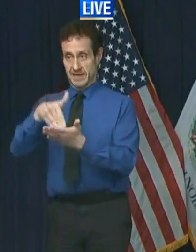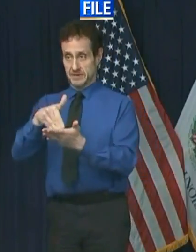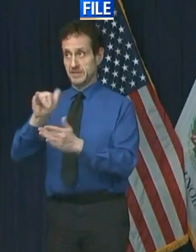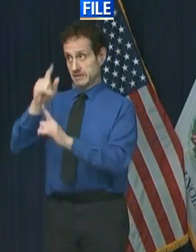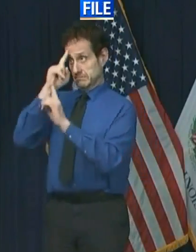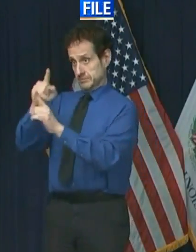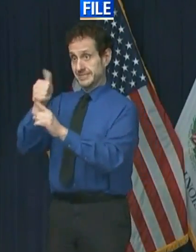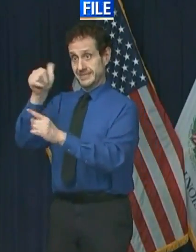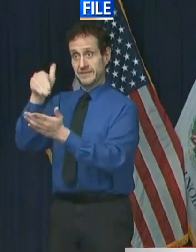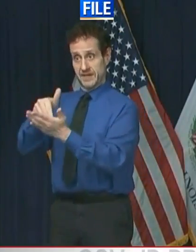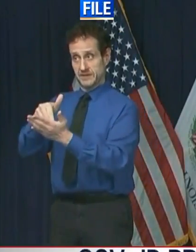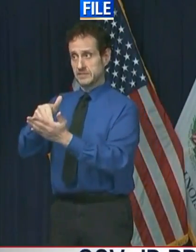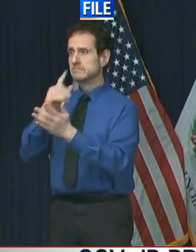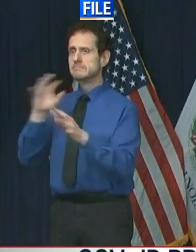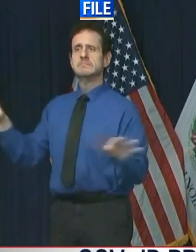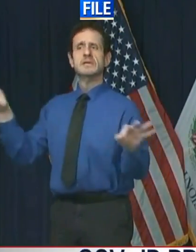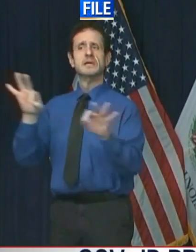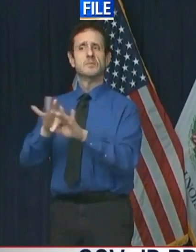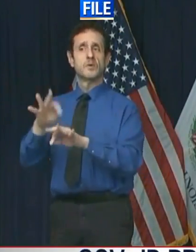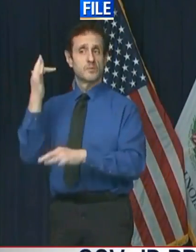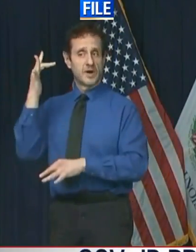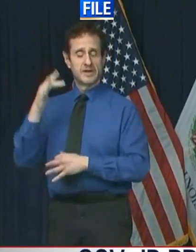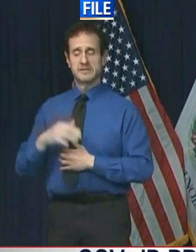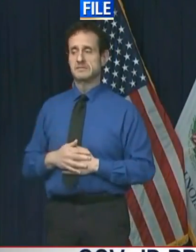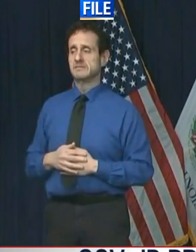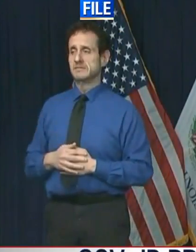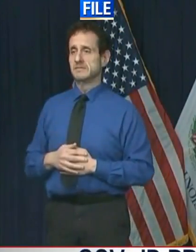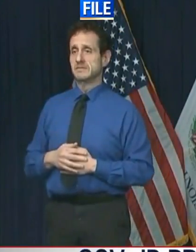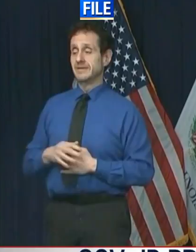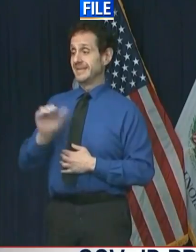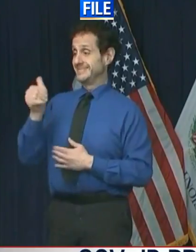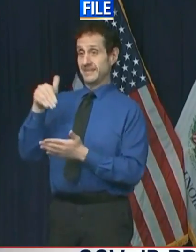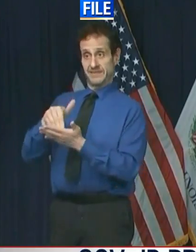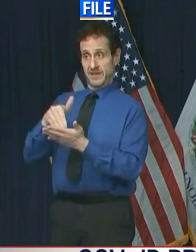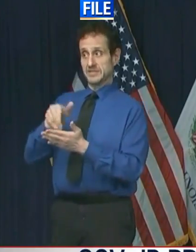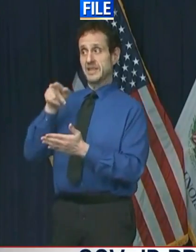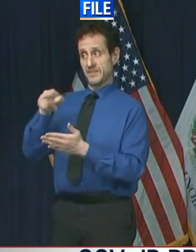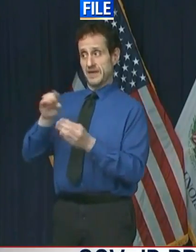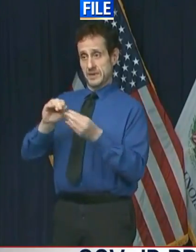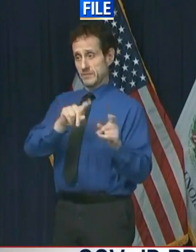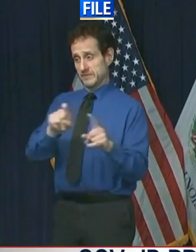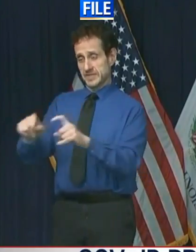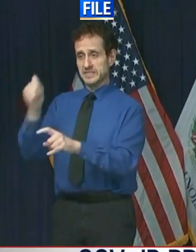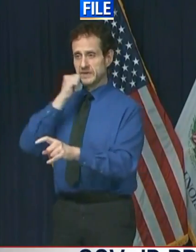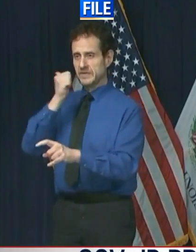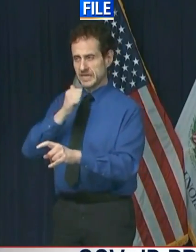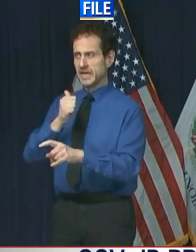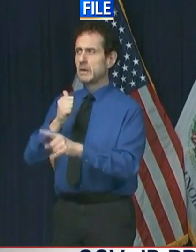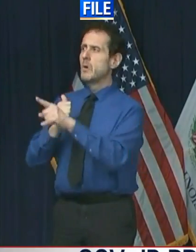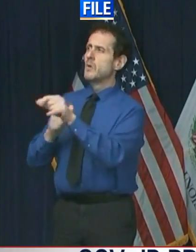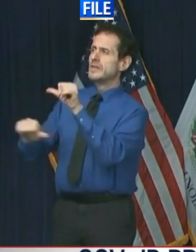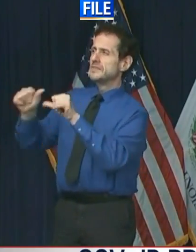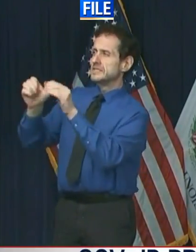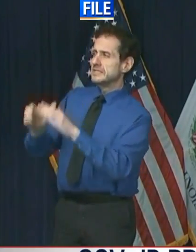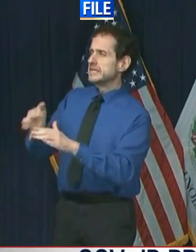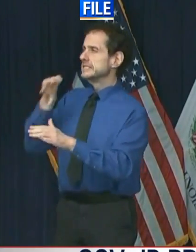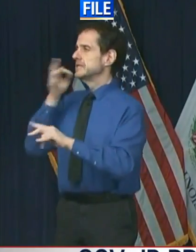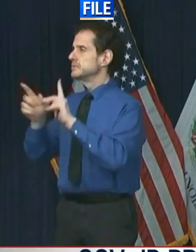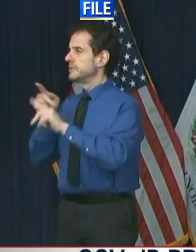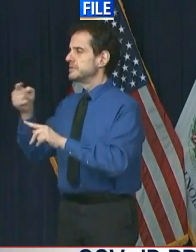A 3RD SHIFT WHEN MORE TESTING KITS ARE AVAILABLE. NO MORE ROBOTICS WILL ALSO BE ADDED TO THESE LABS TO HELP.